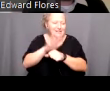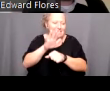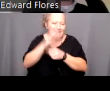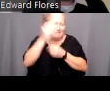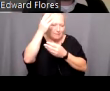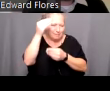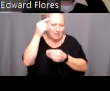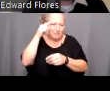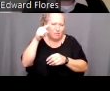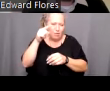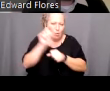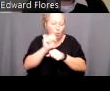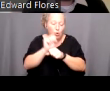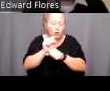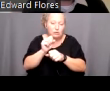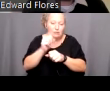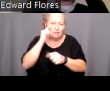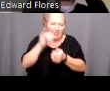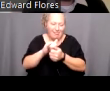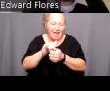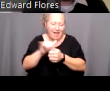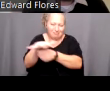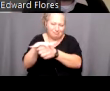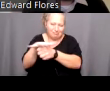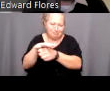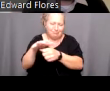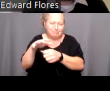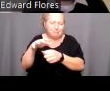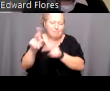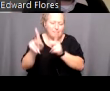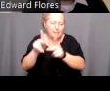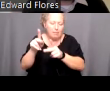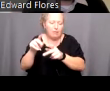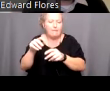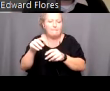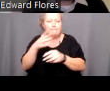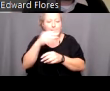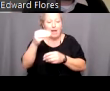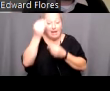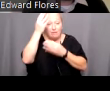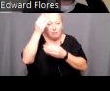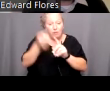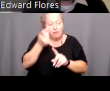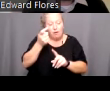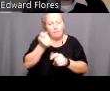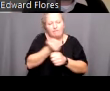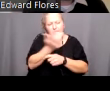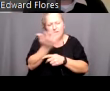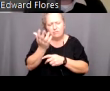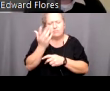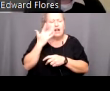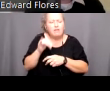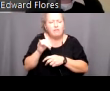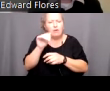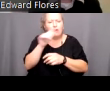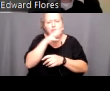on workers of that demographic profile. and the data was drawn from several of California's agricultural regions.